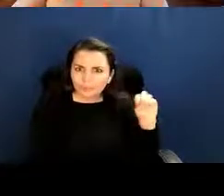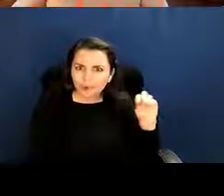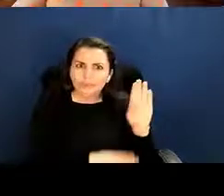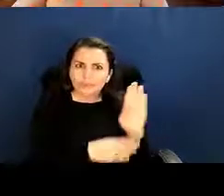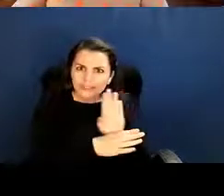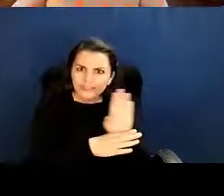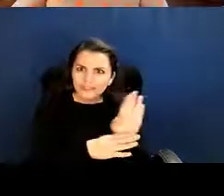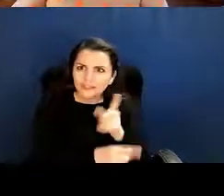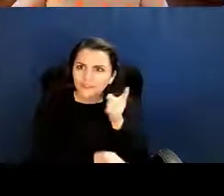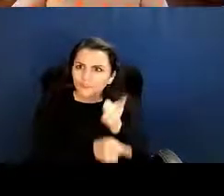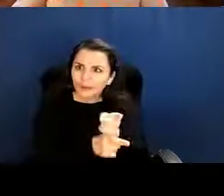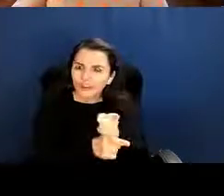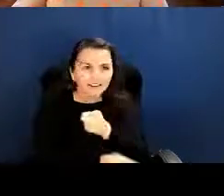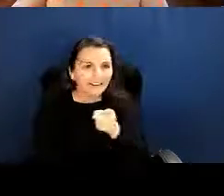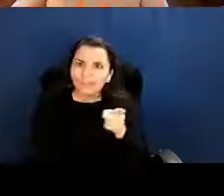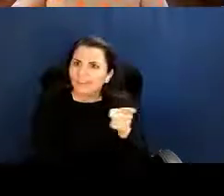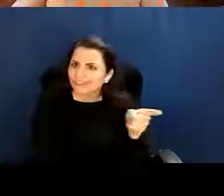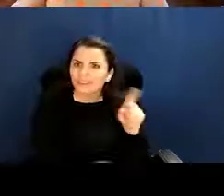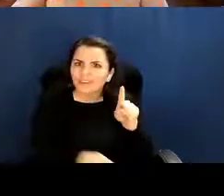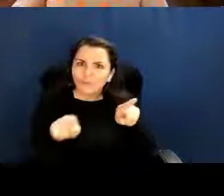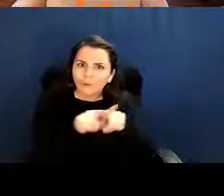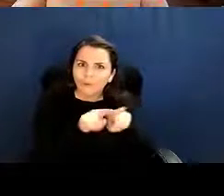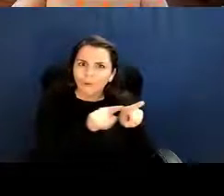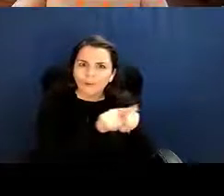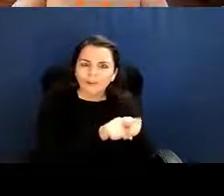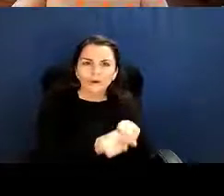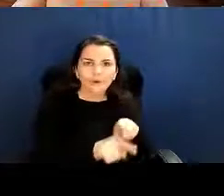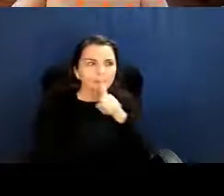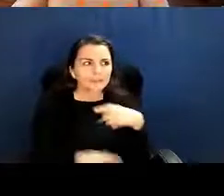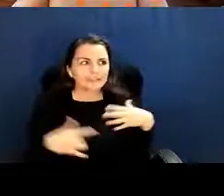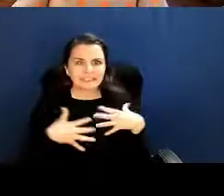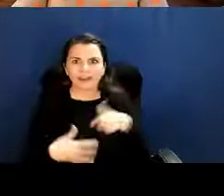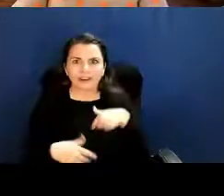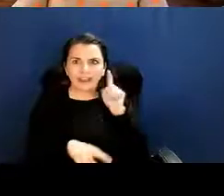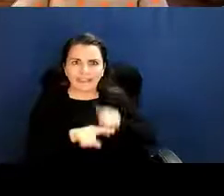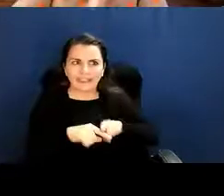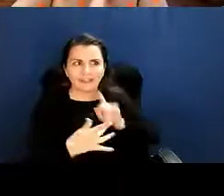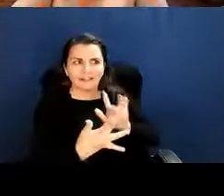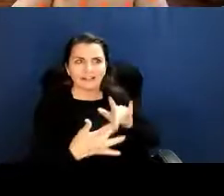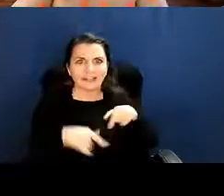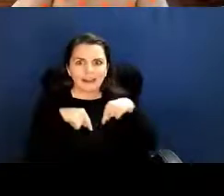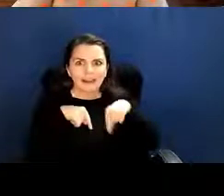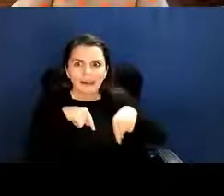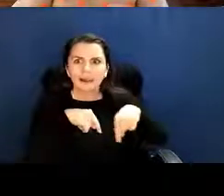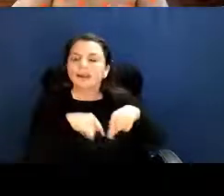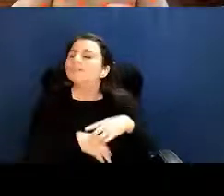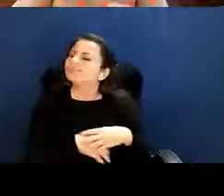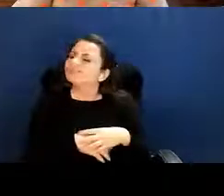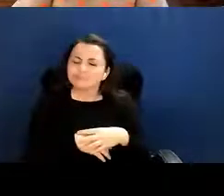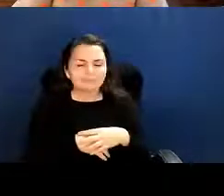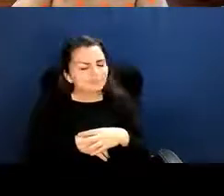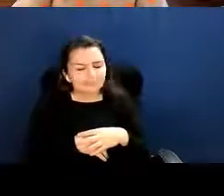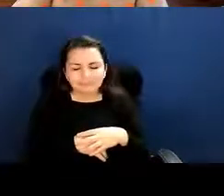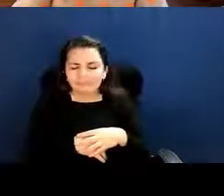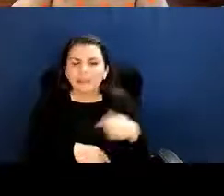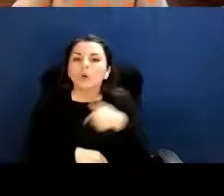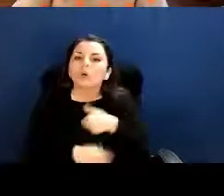and they're probably also very scary to talk to." But I assure you, that we are here to help you.